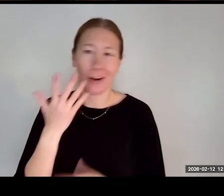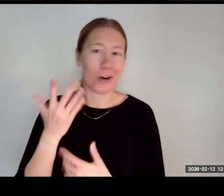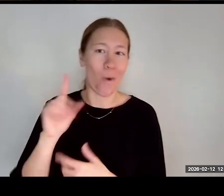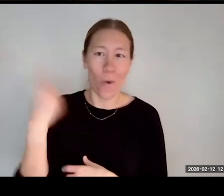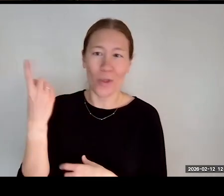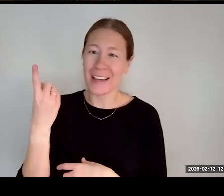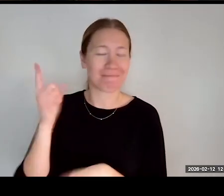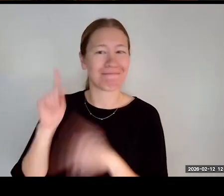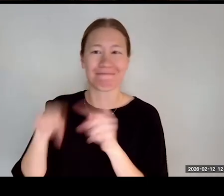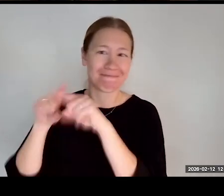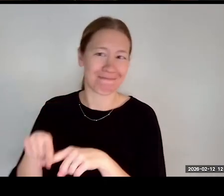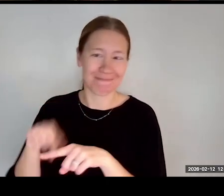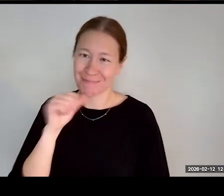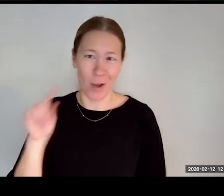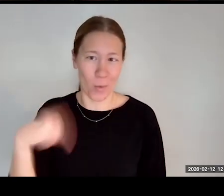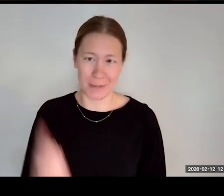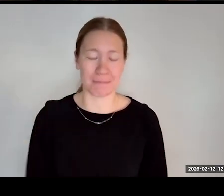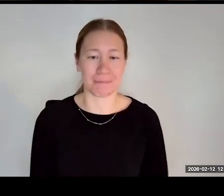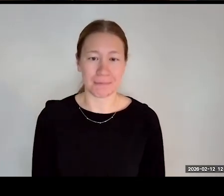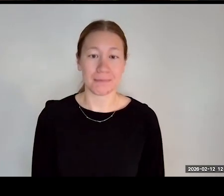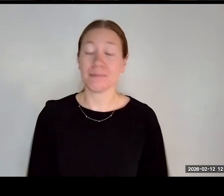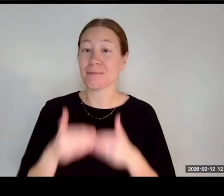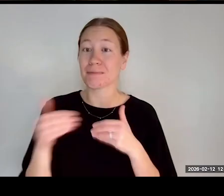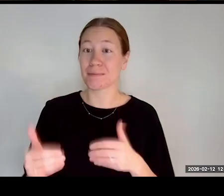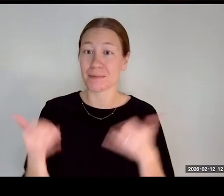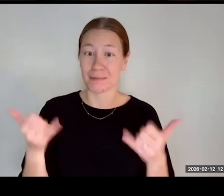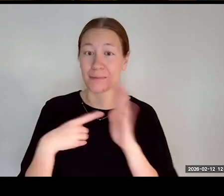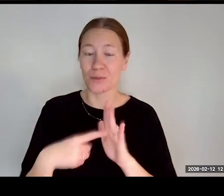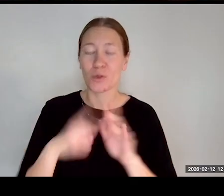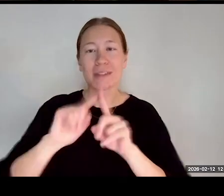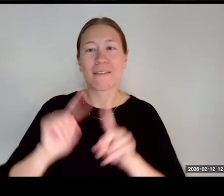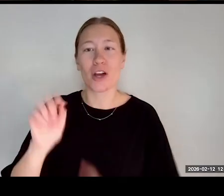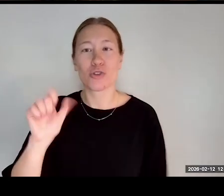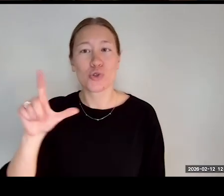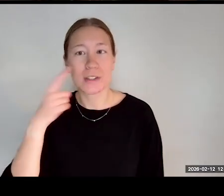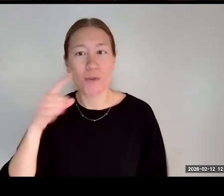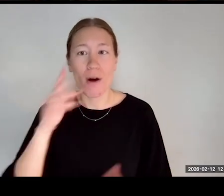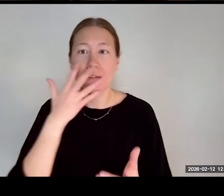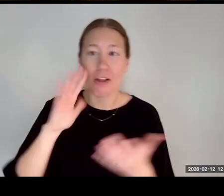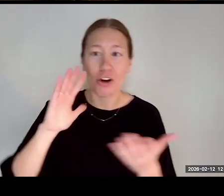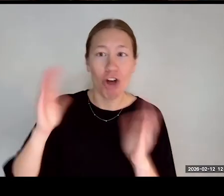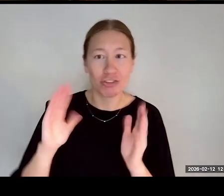On the next slide, there are some tools that you can reference for helping with color contrast, checking that you have high enough contrast